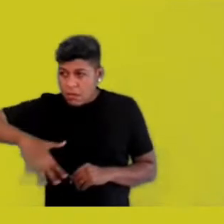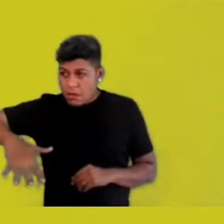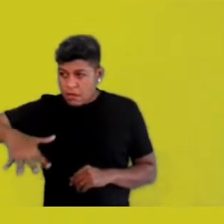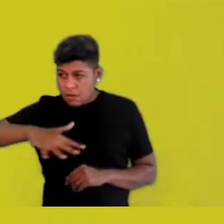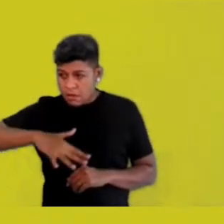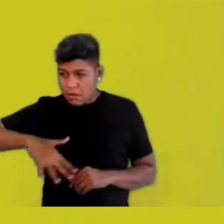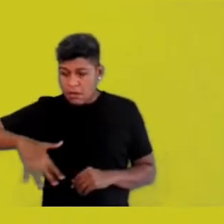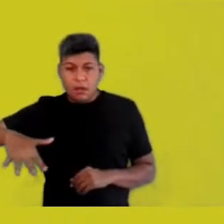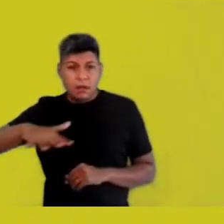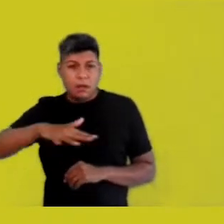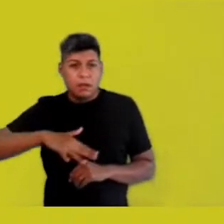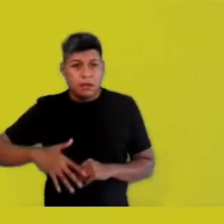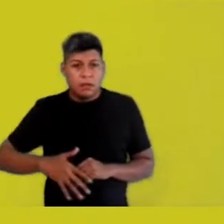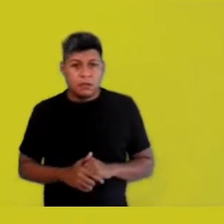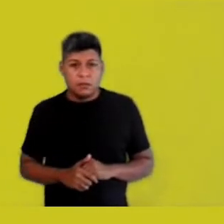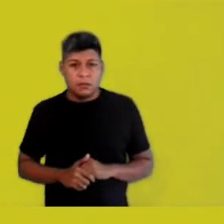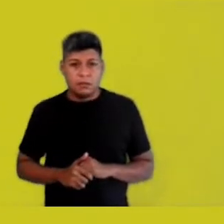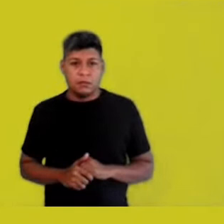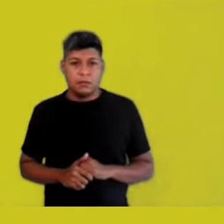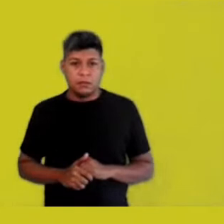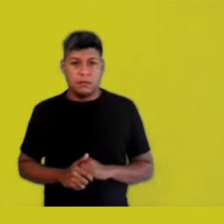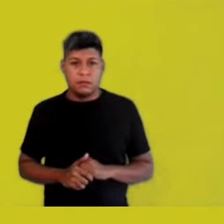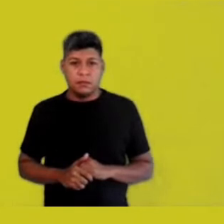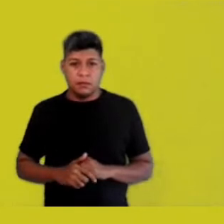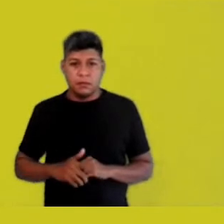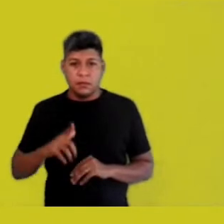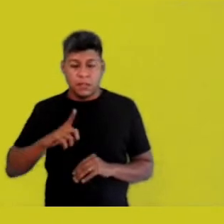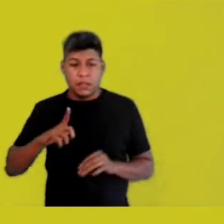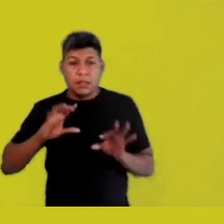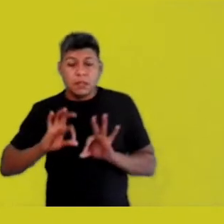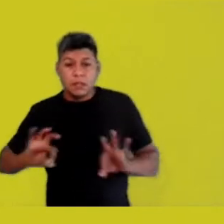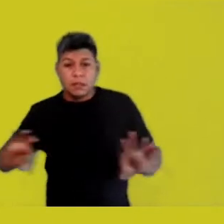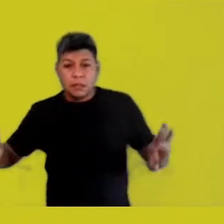as certainly is Father Euclides’ case -